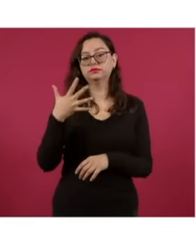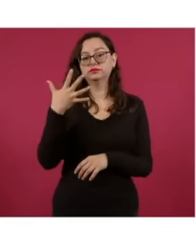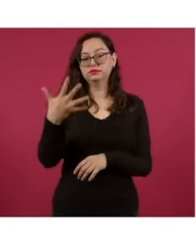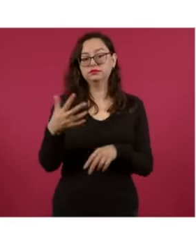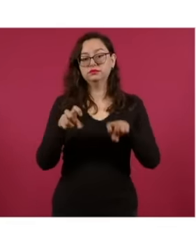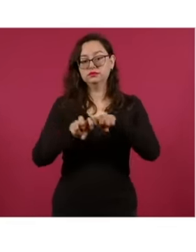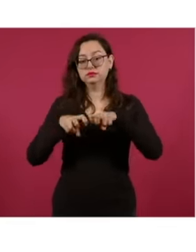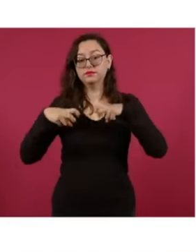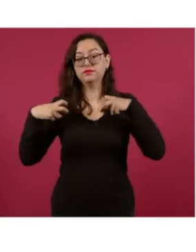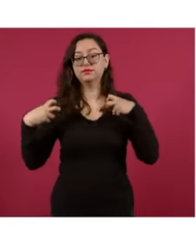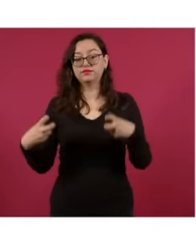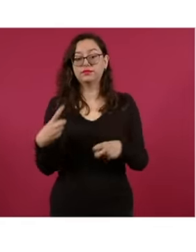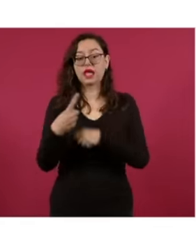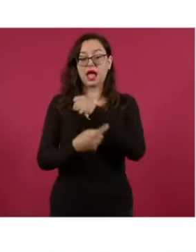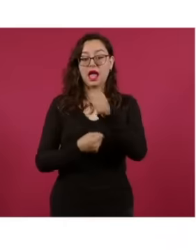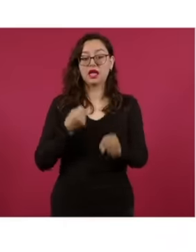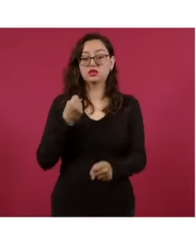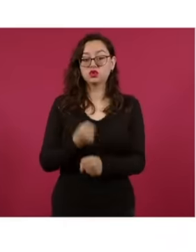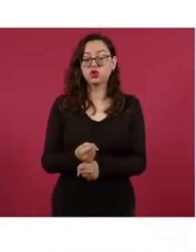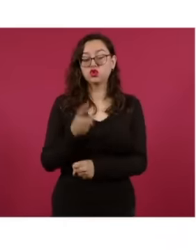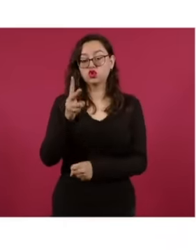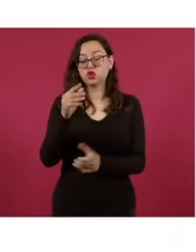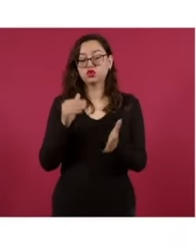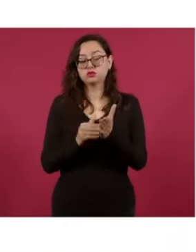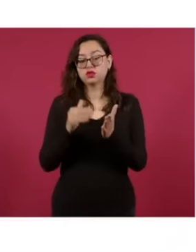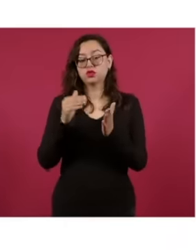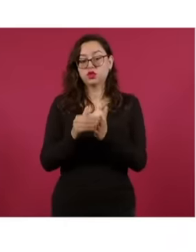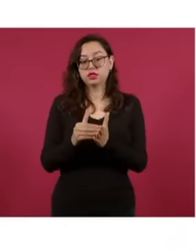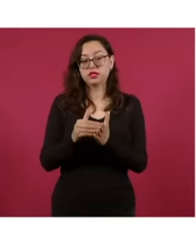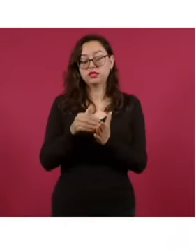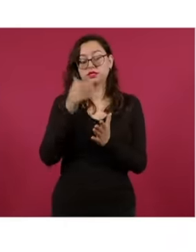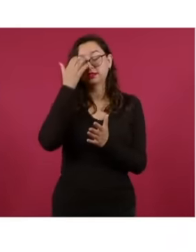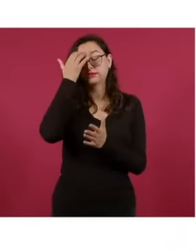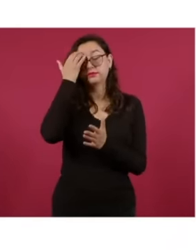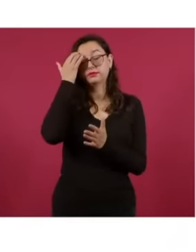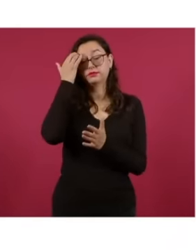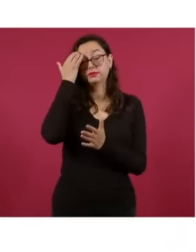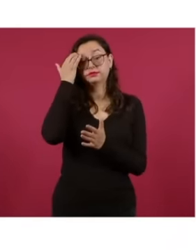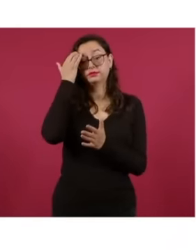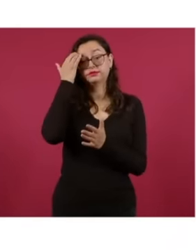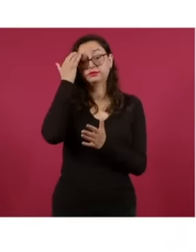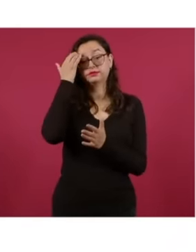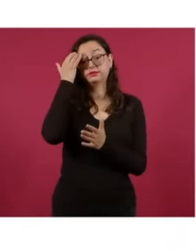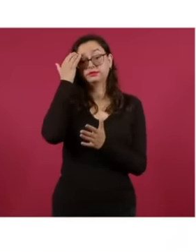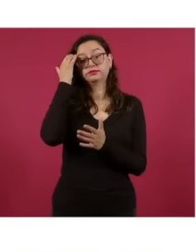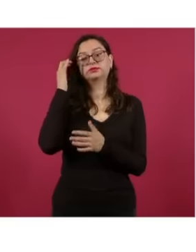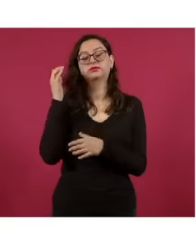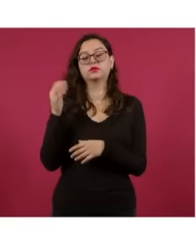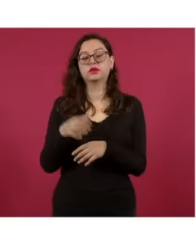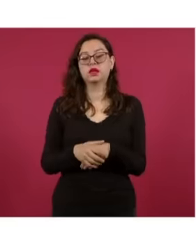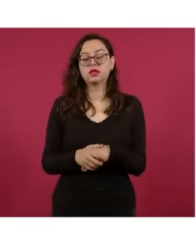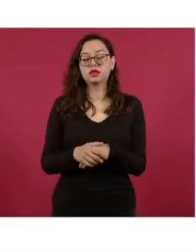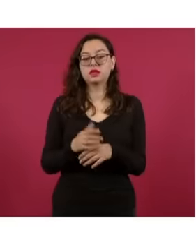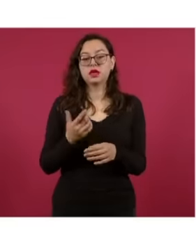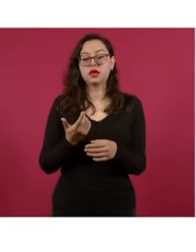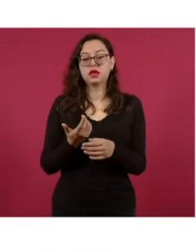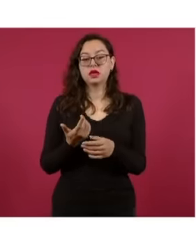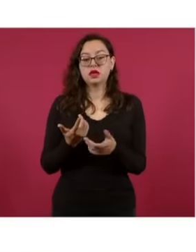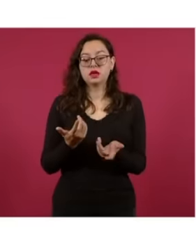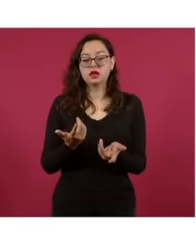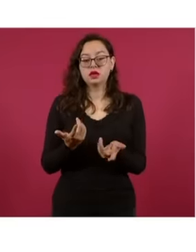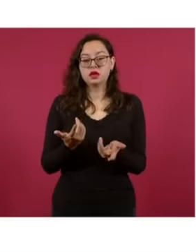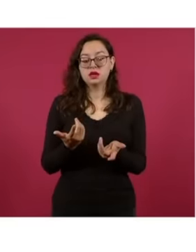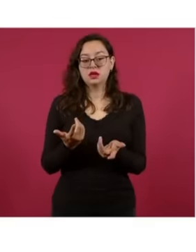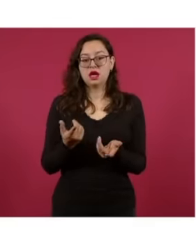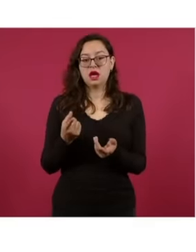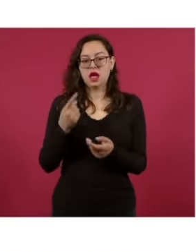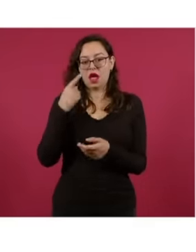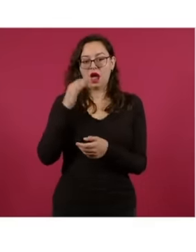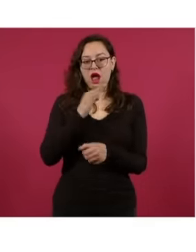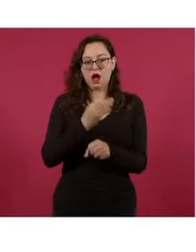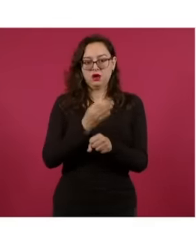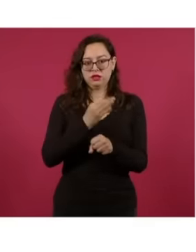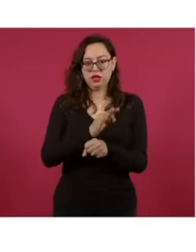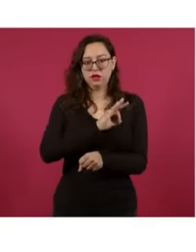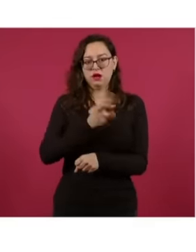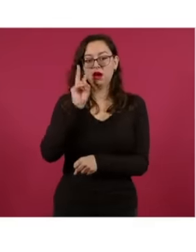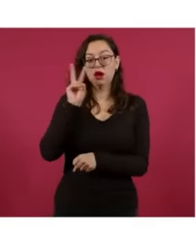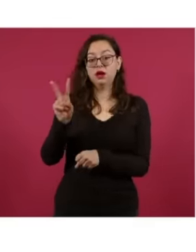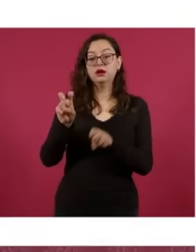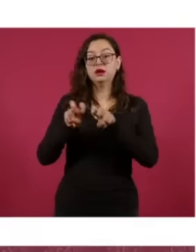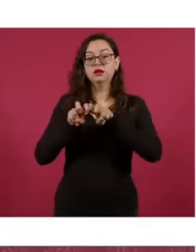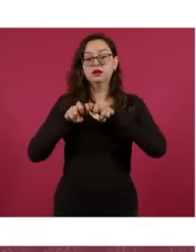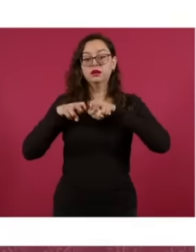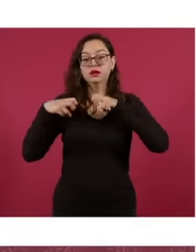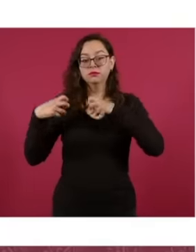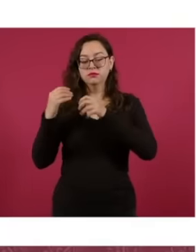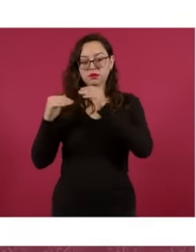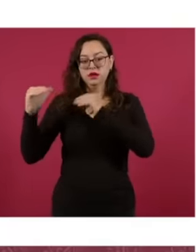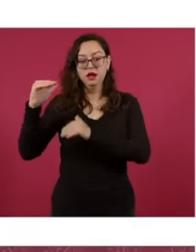2,548 and 83 pesos here this is the one for the circuit magistrates but